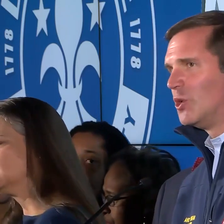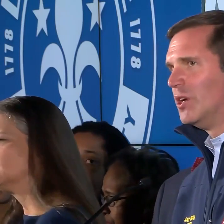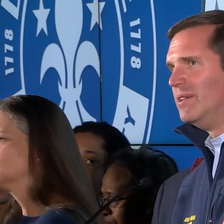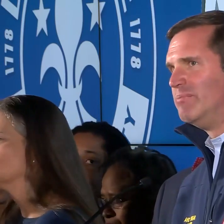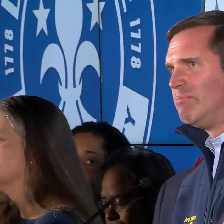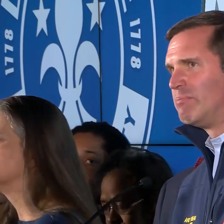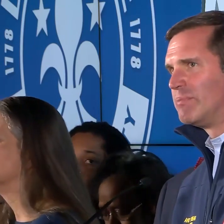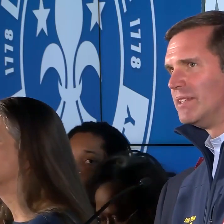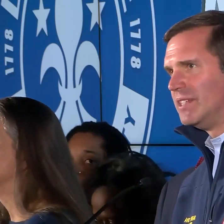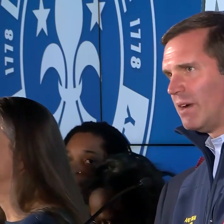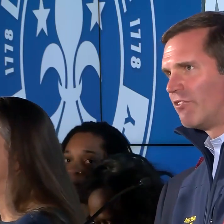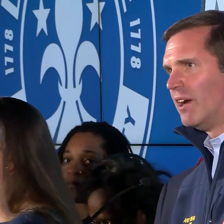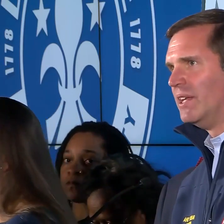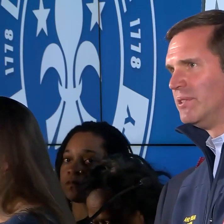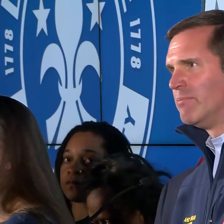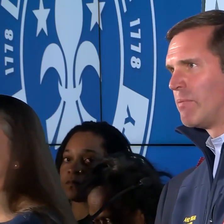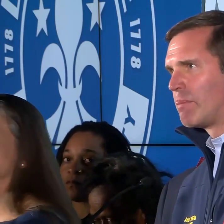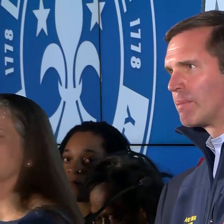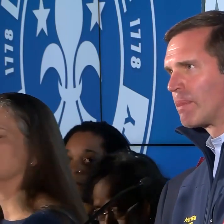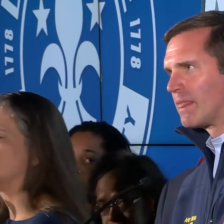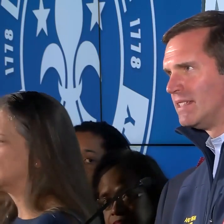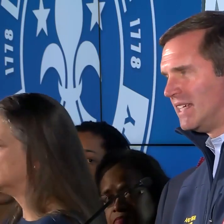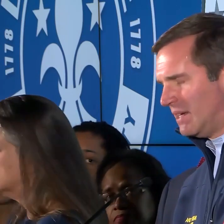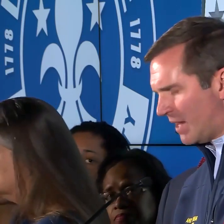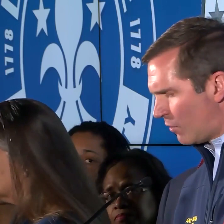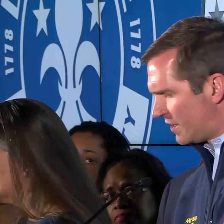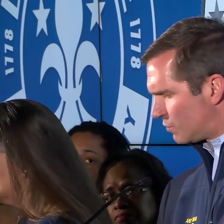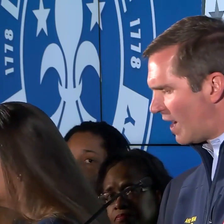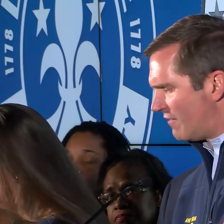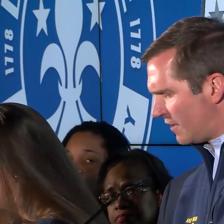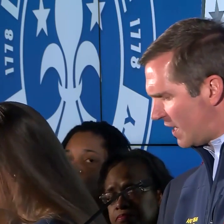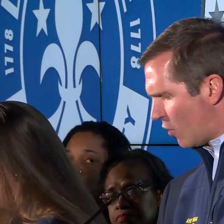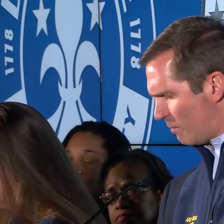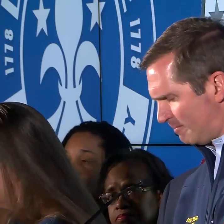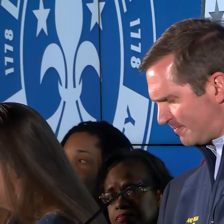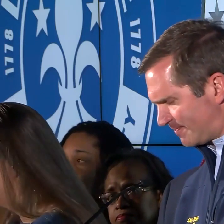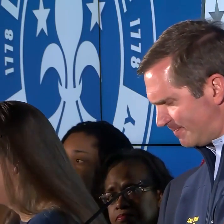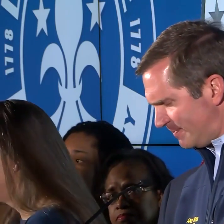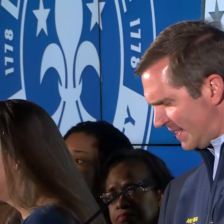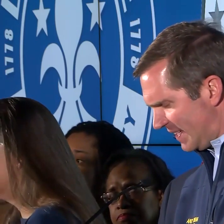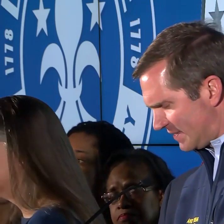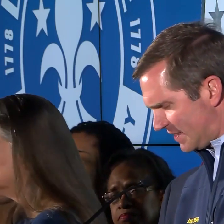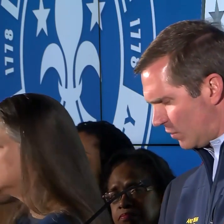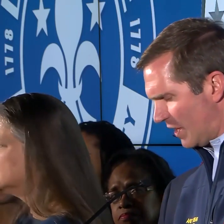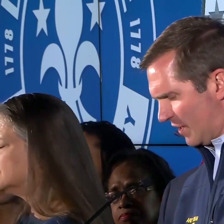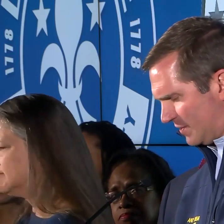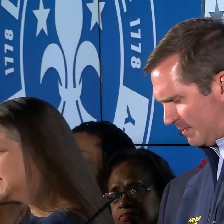good to see my friend, see him there with his wife and know he is still with us.